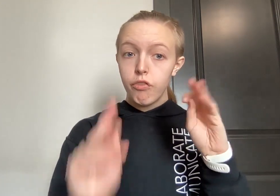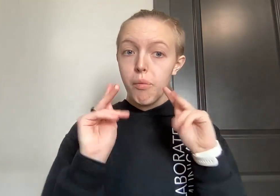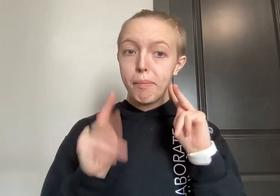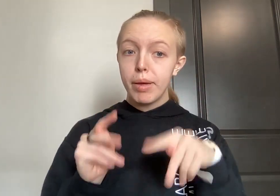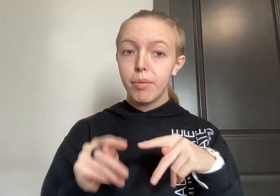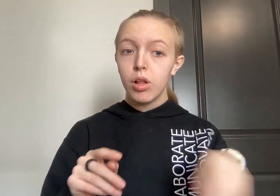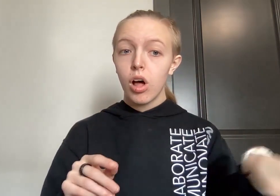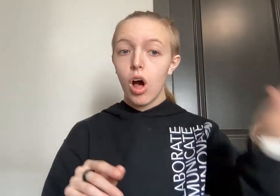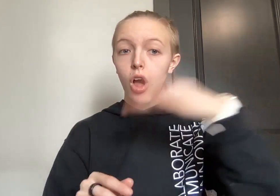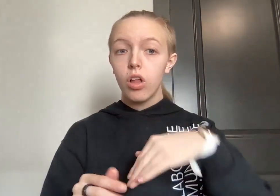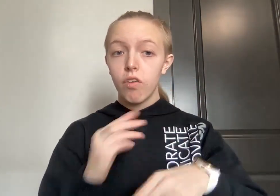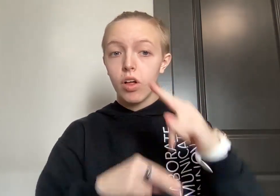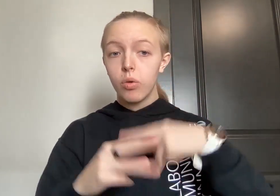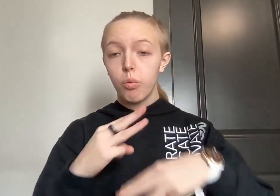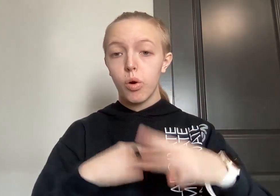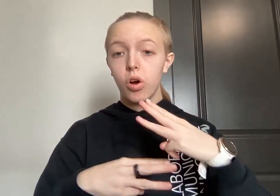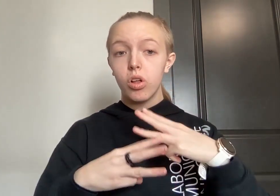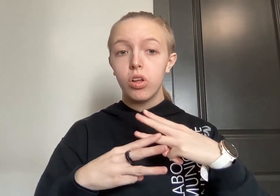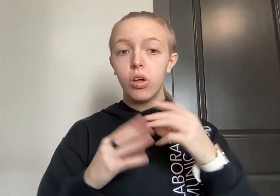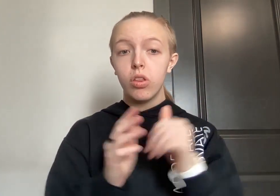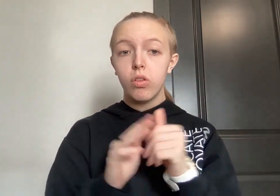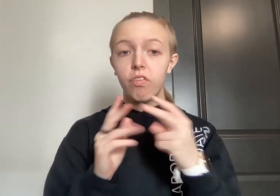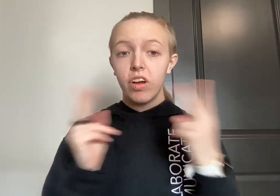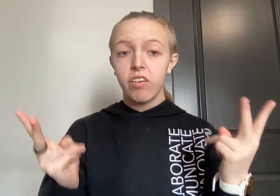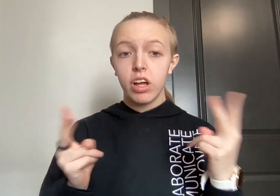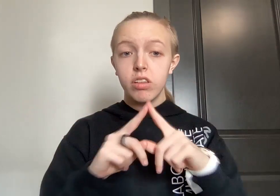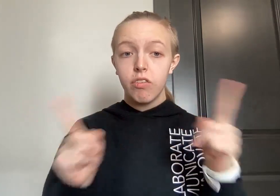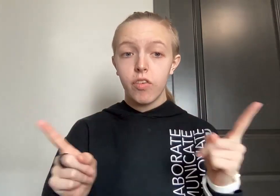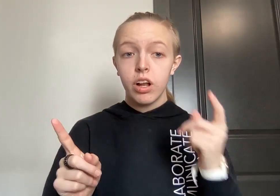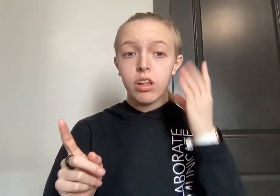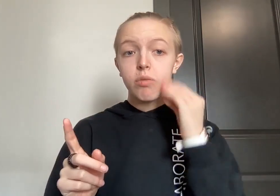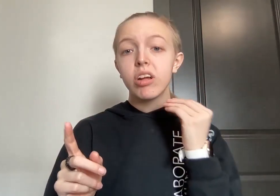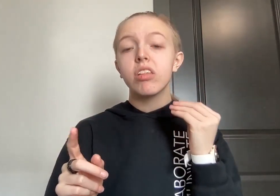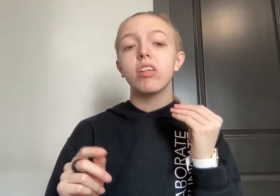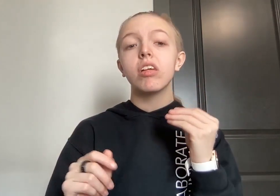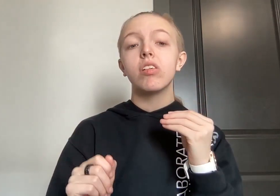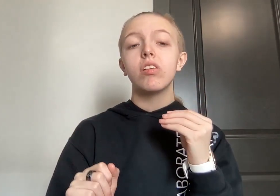of people all around the world with very different experiences.